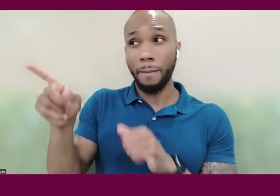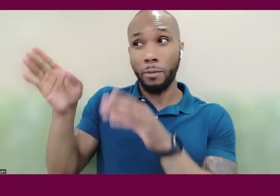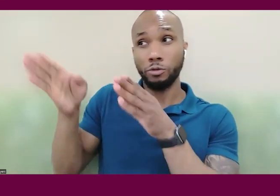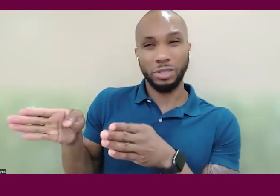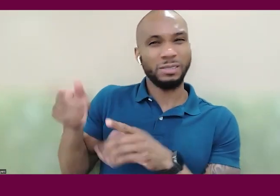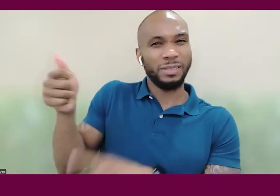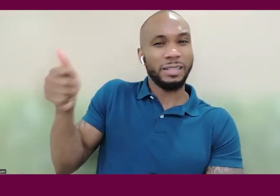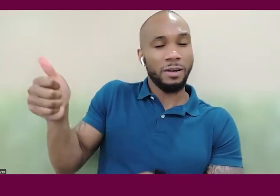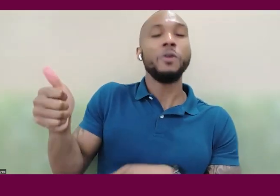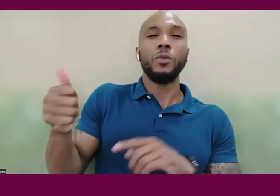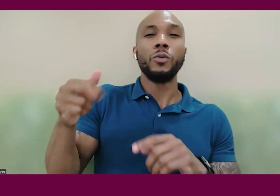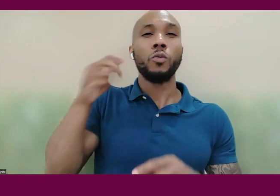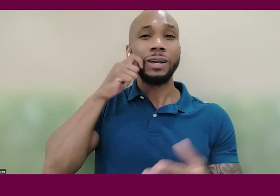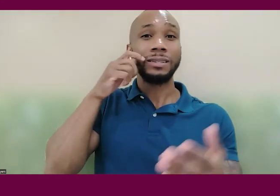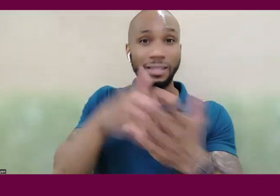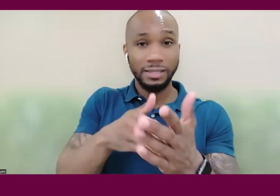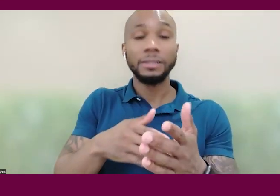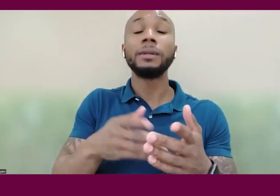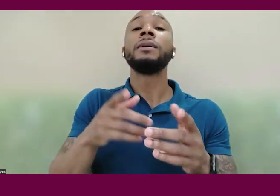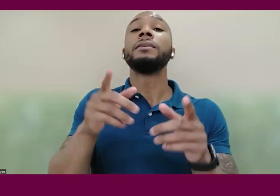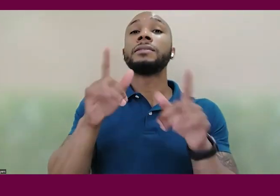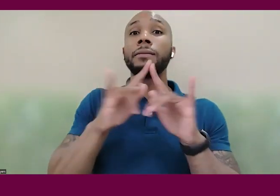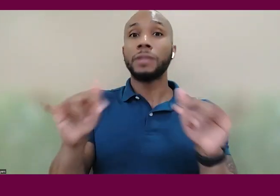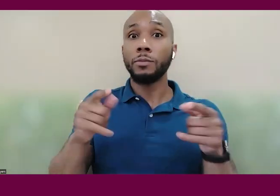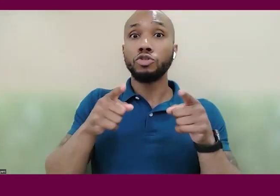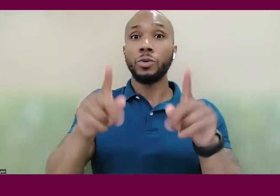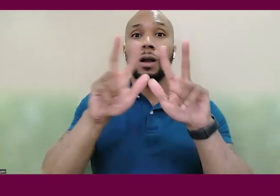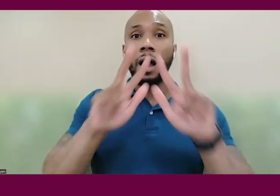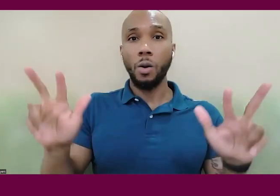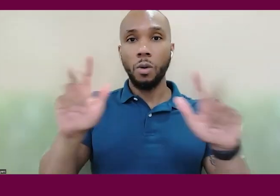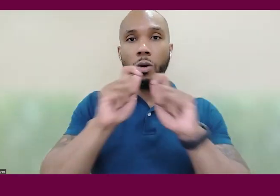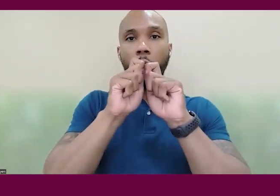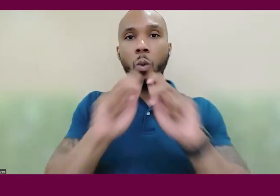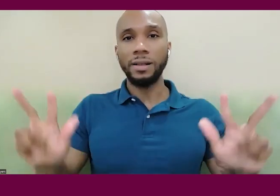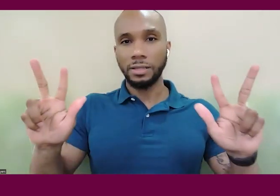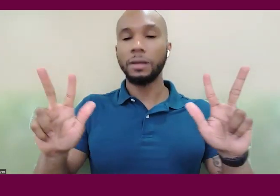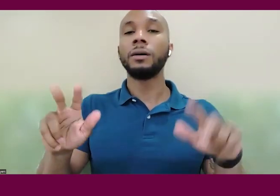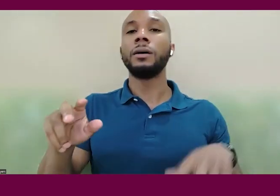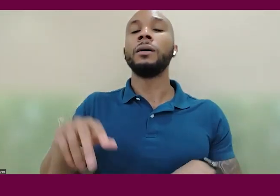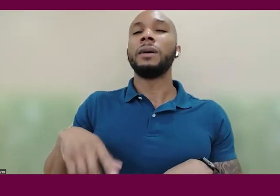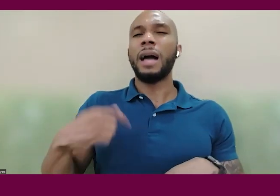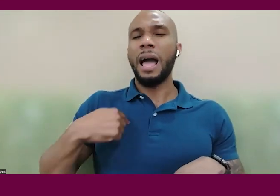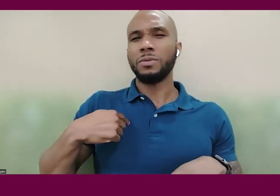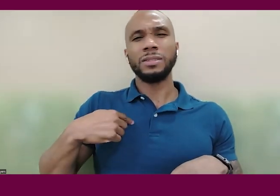It just happened to be the time of Kwanza. My class happened to be, I think I was a sophomore at the time.